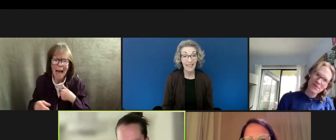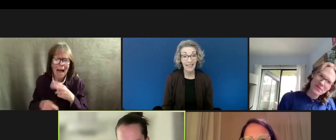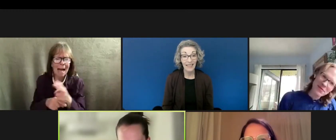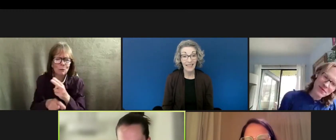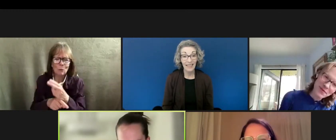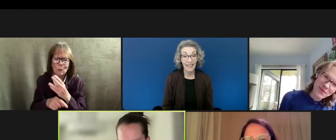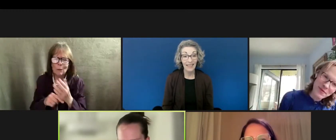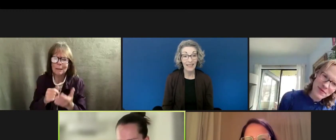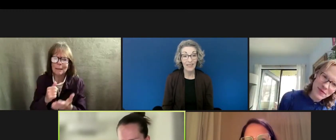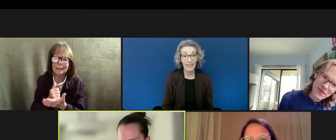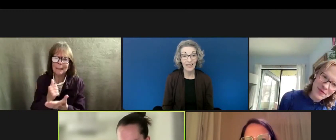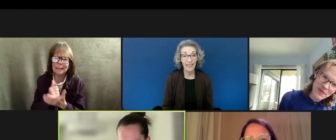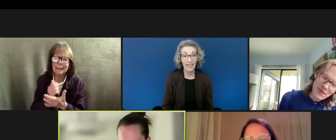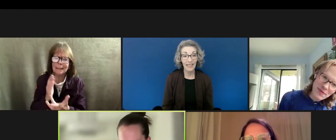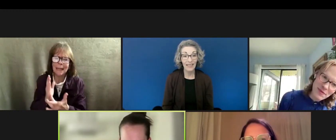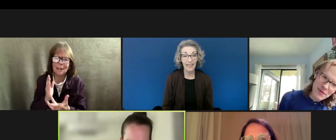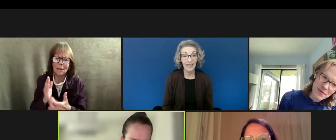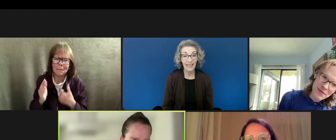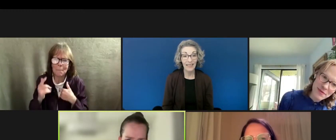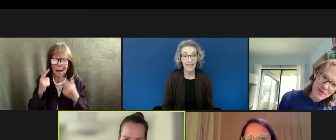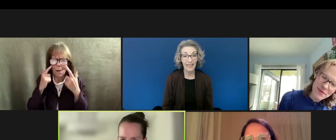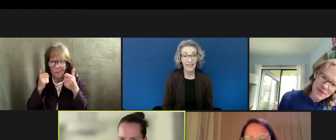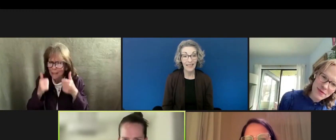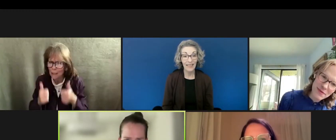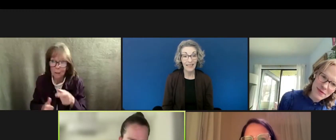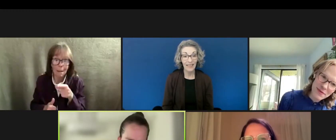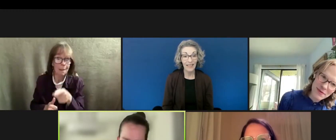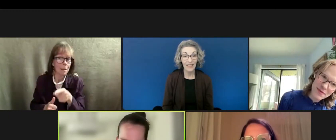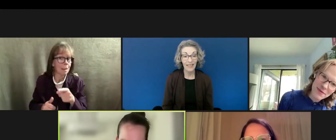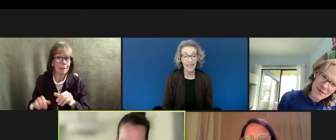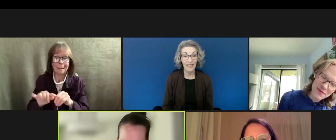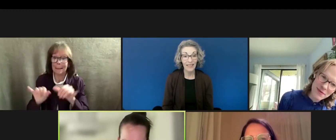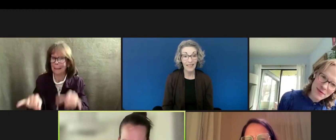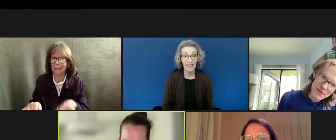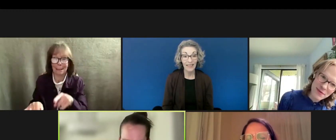the systems weren't playing nicely together so